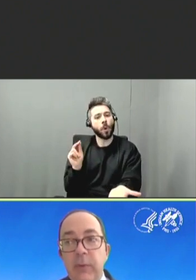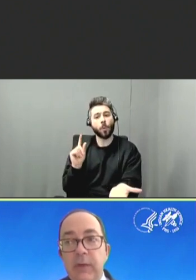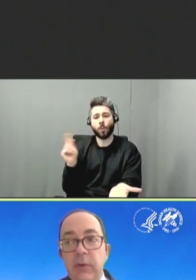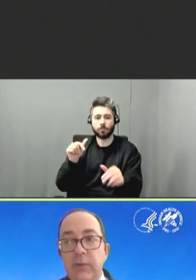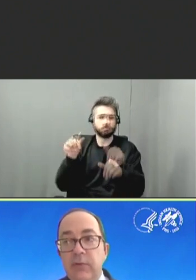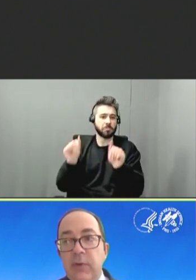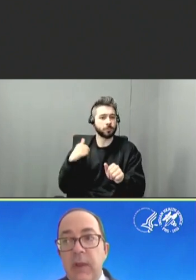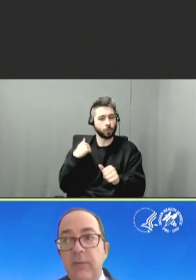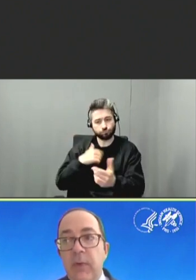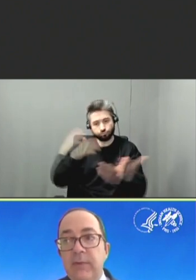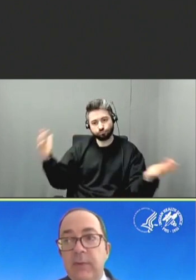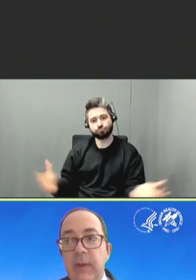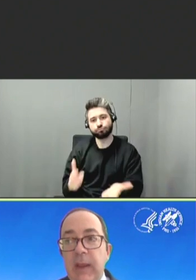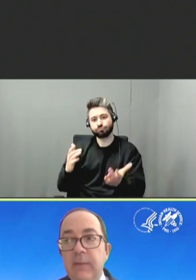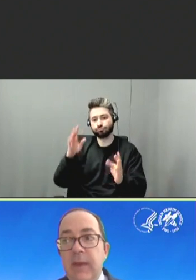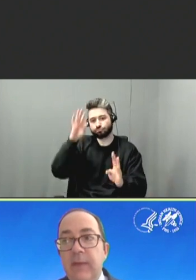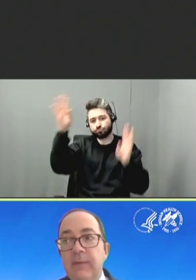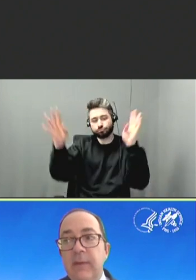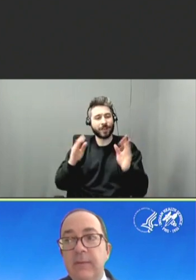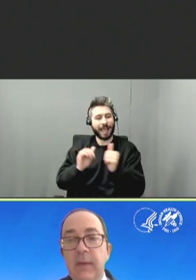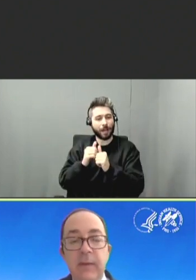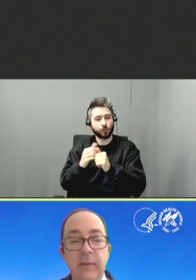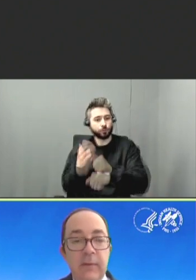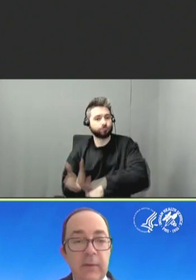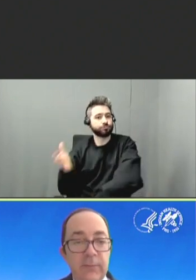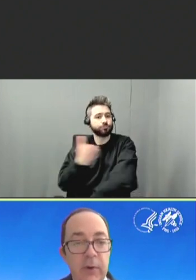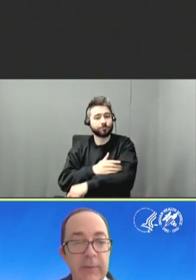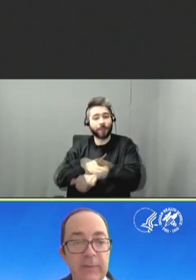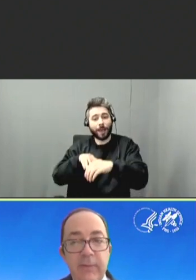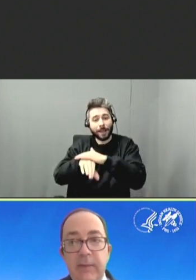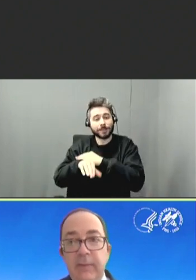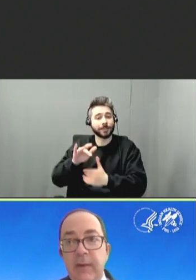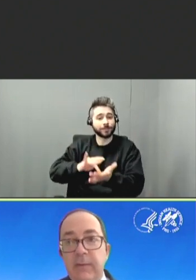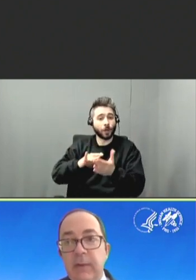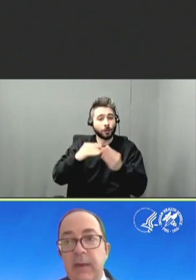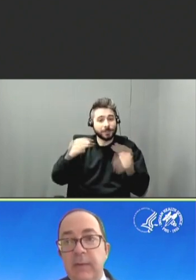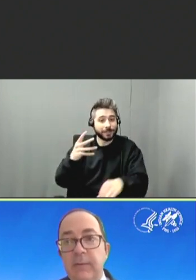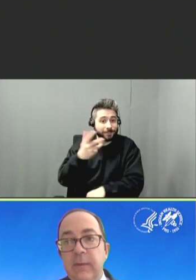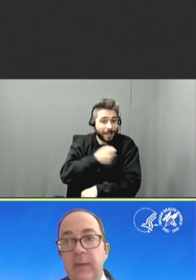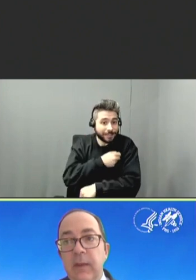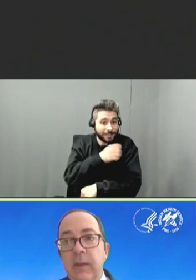we encourage creative ways to enhance access, such as pharmacy vaccination clinics.